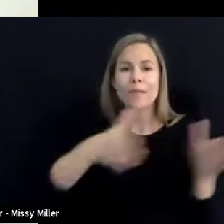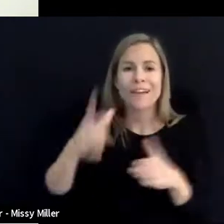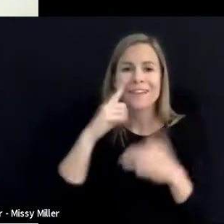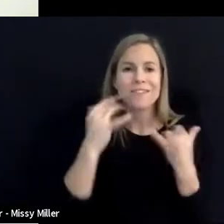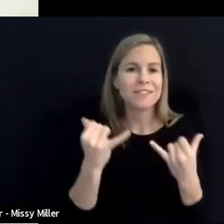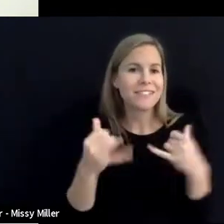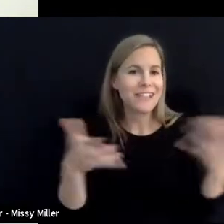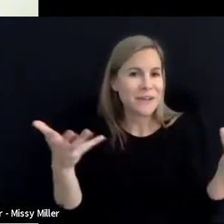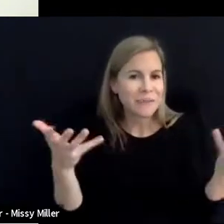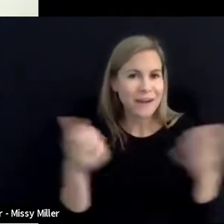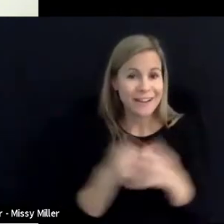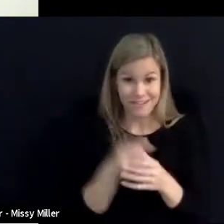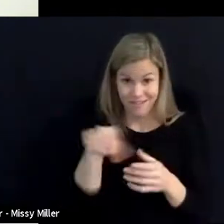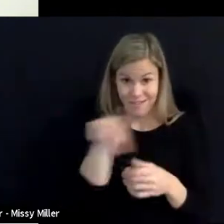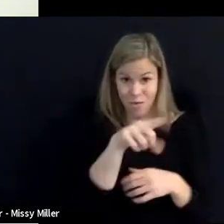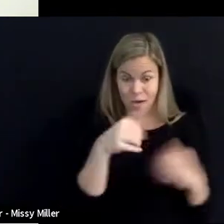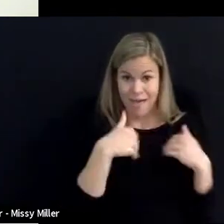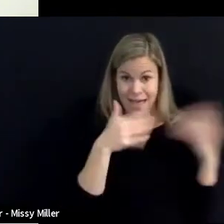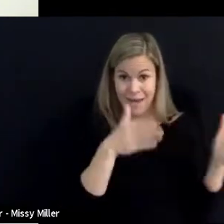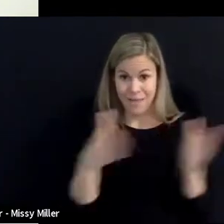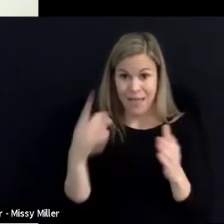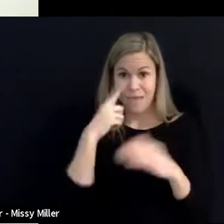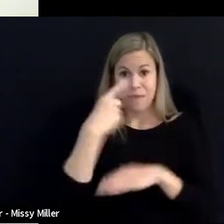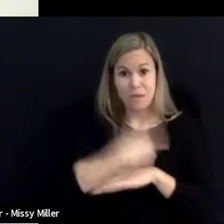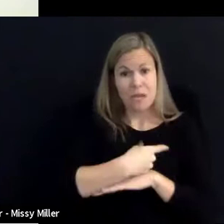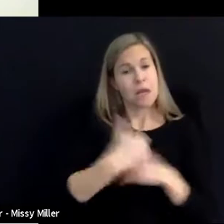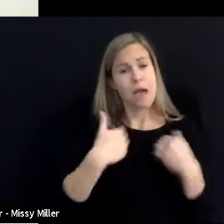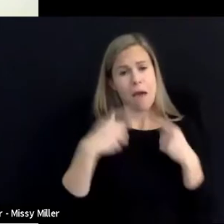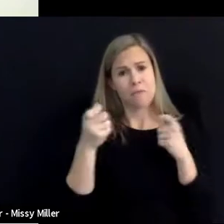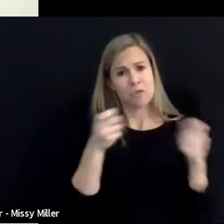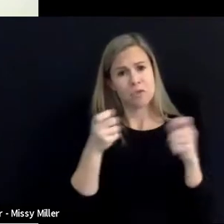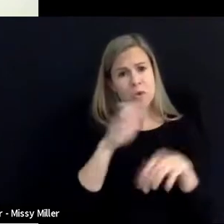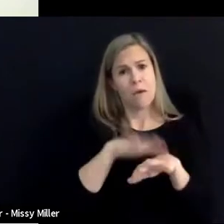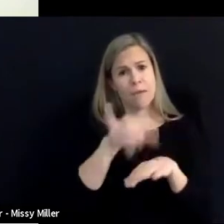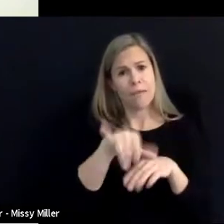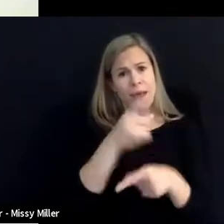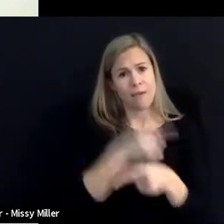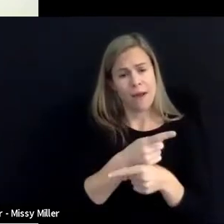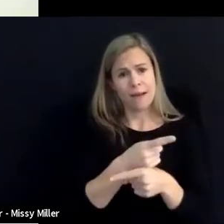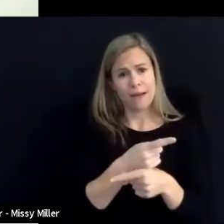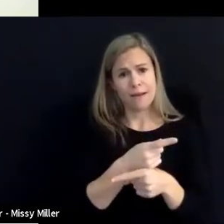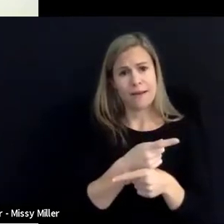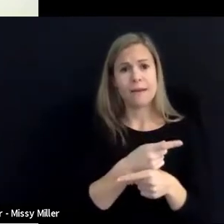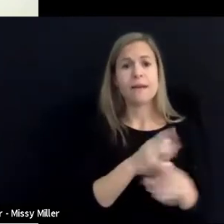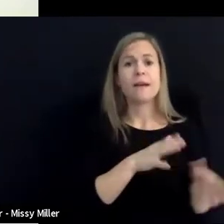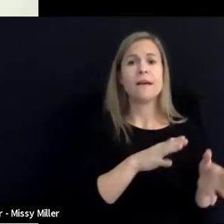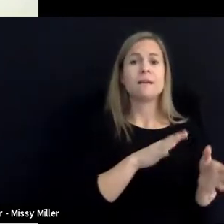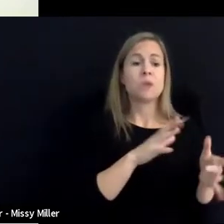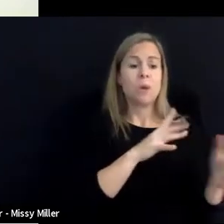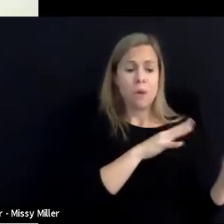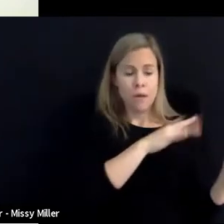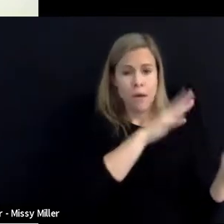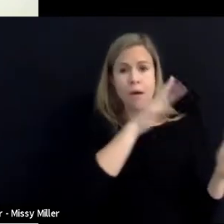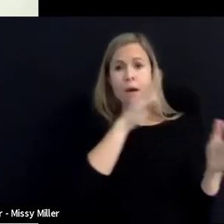You had a plan for the day, right, which you had some degree of control over. Two, when you get home this evening, what are your future plans?